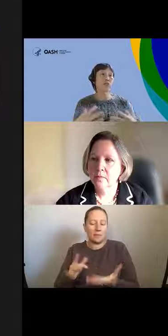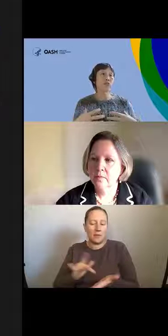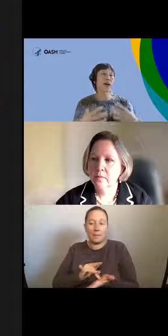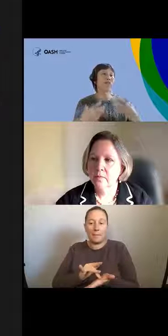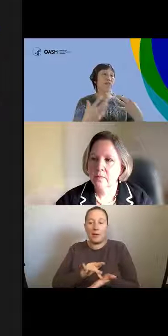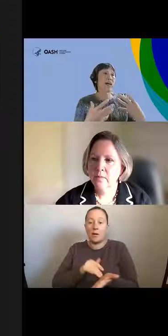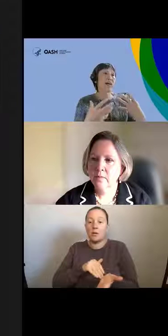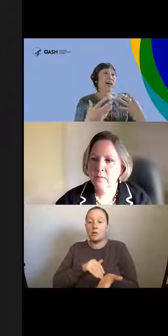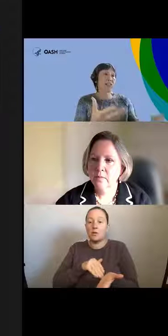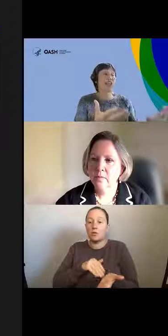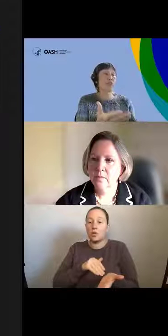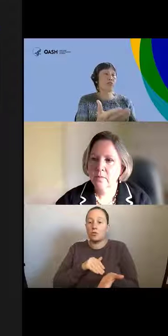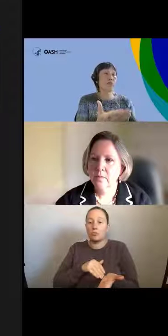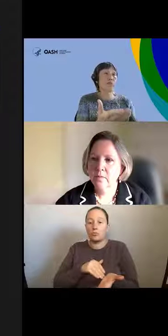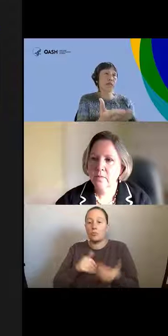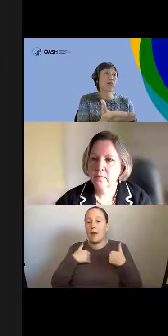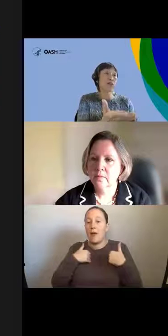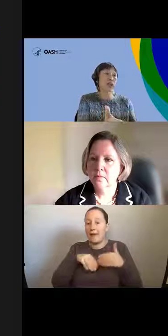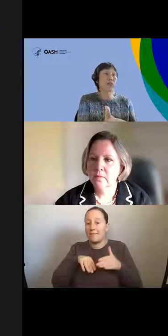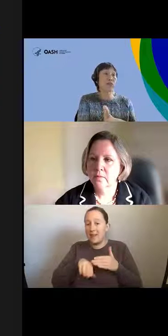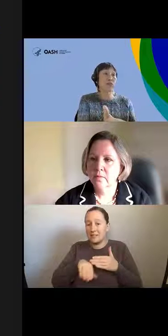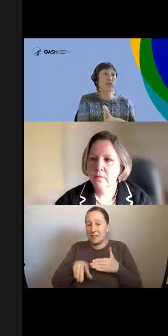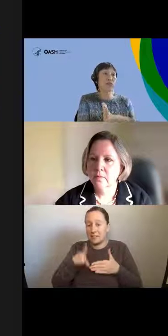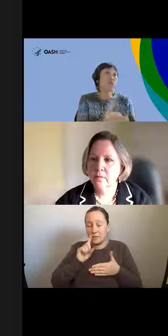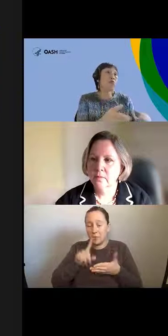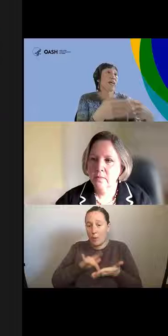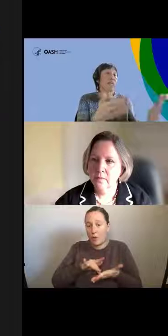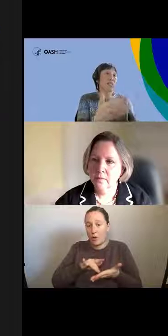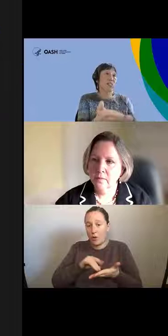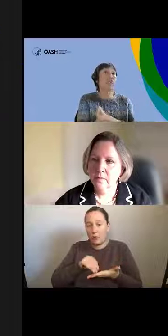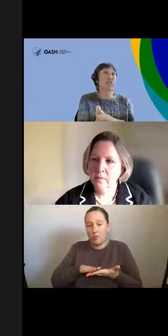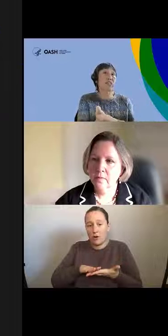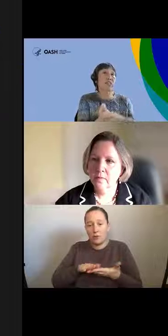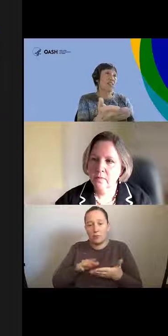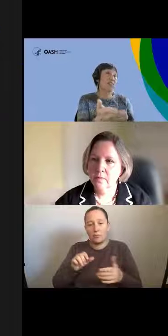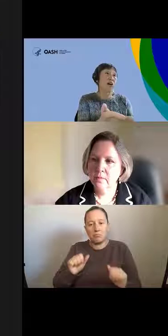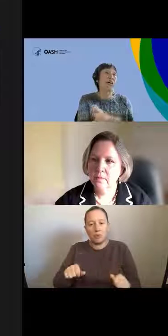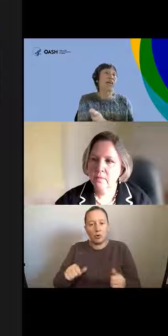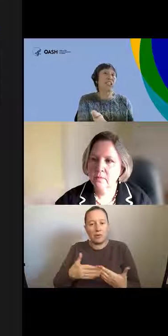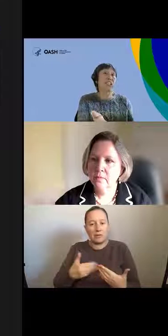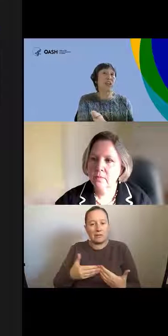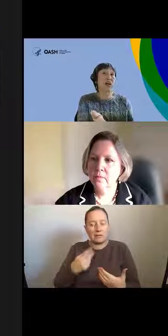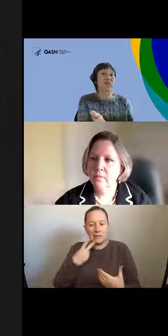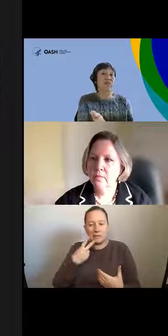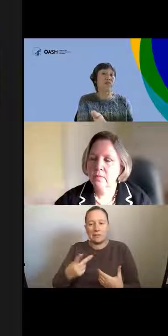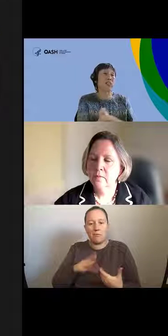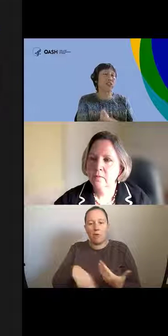and you have access to medical records, so you can potentially see all the identifiable information